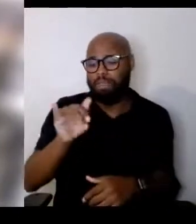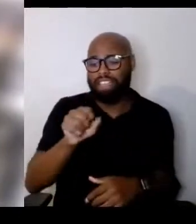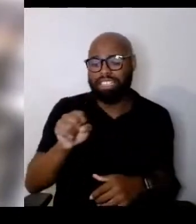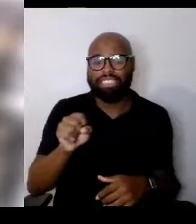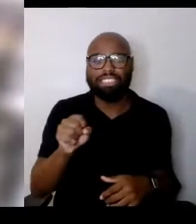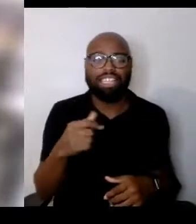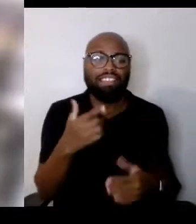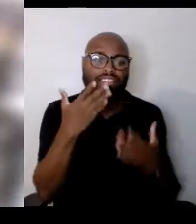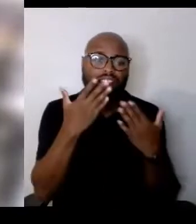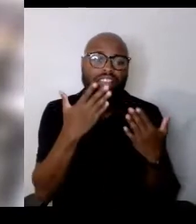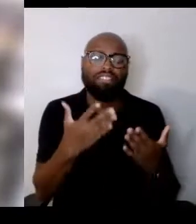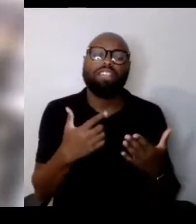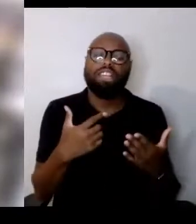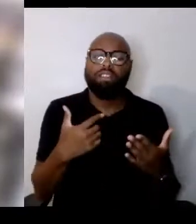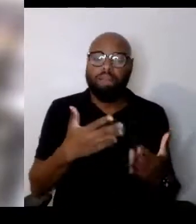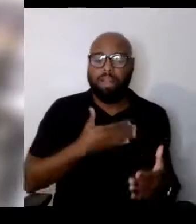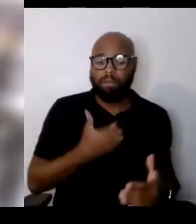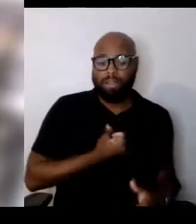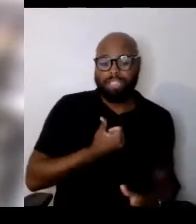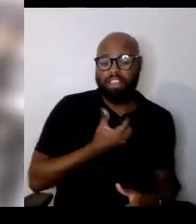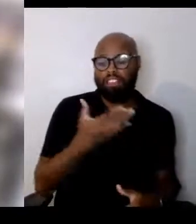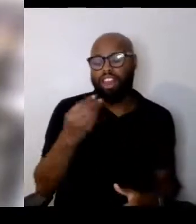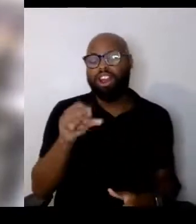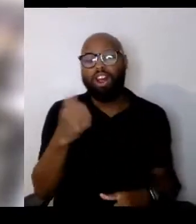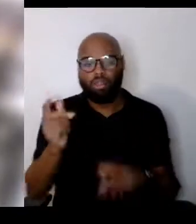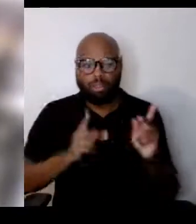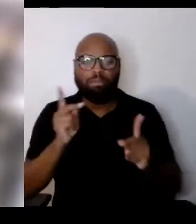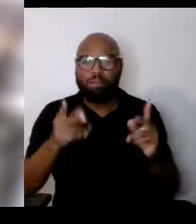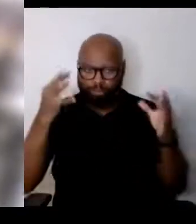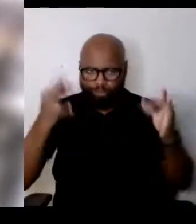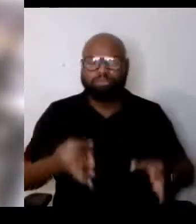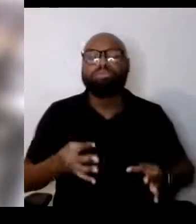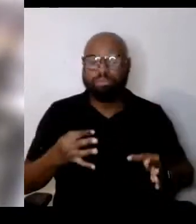along with other people decided to take on that task